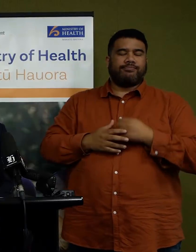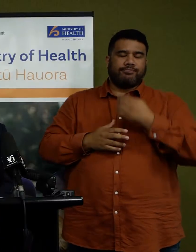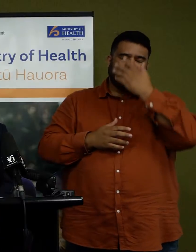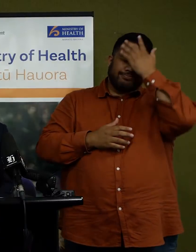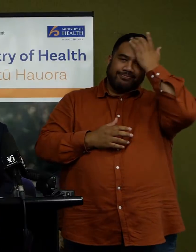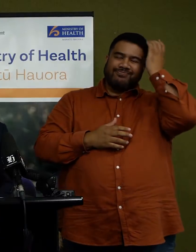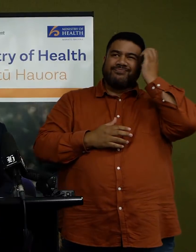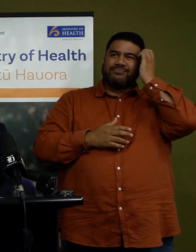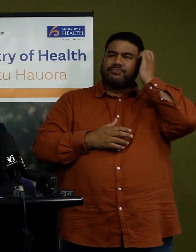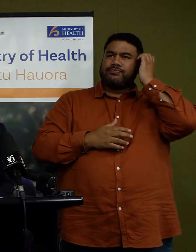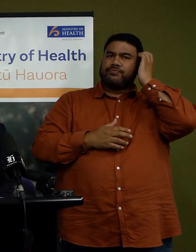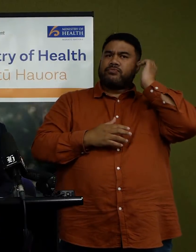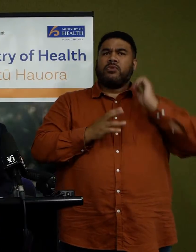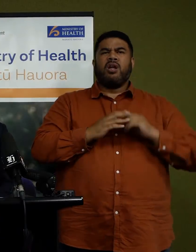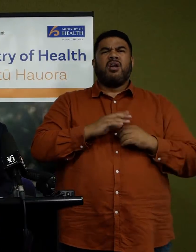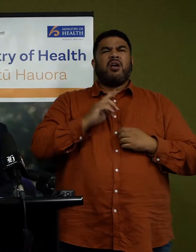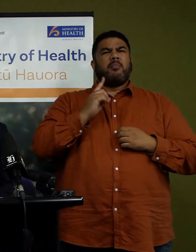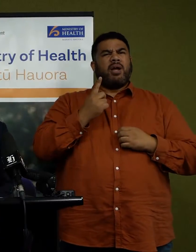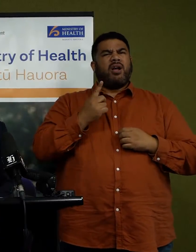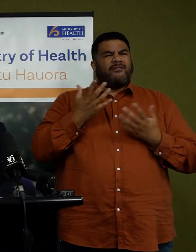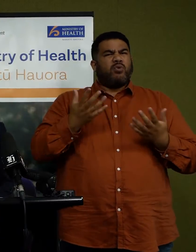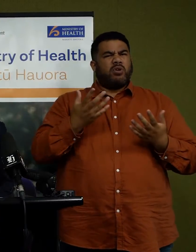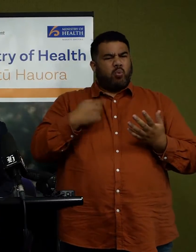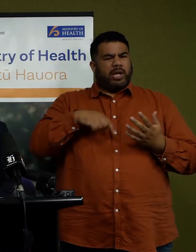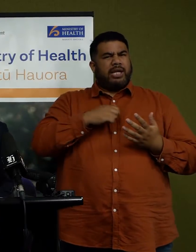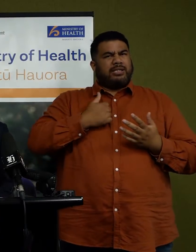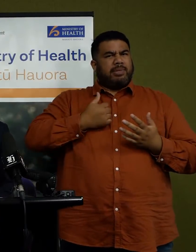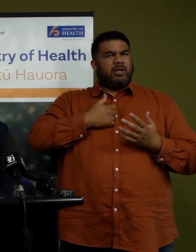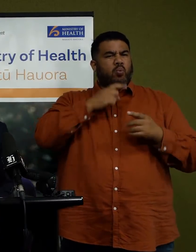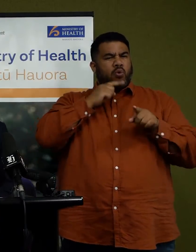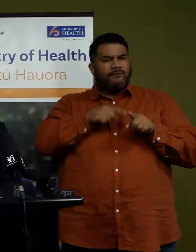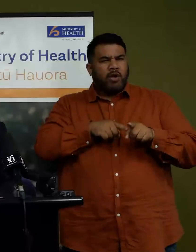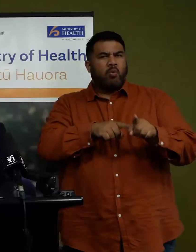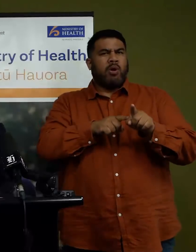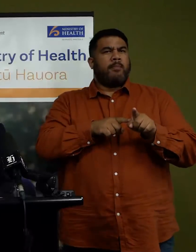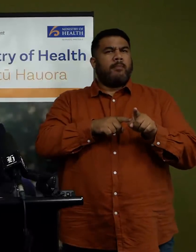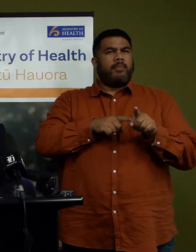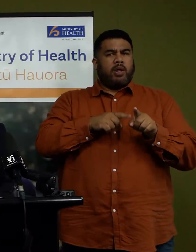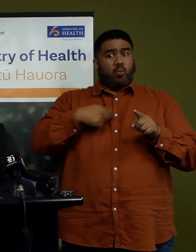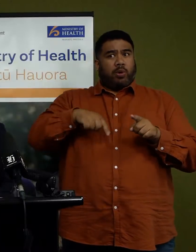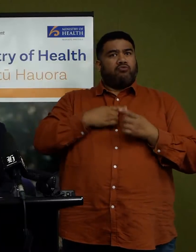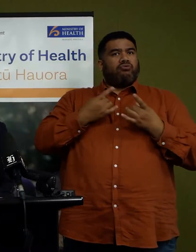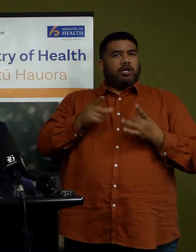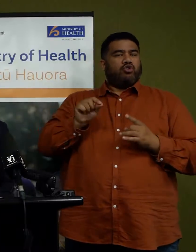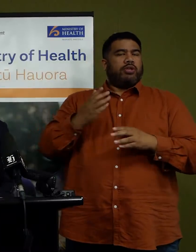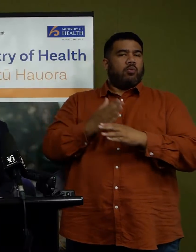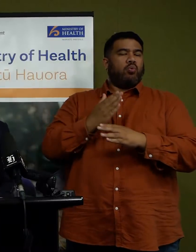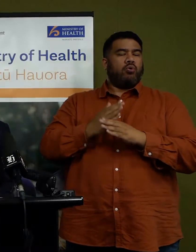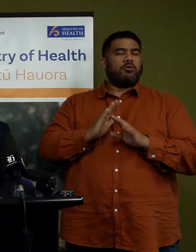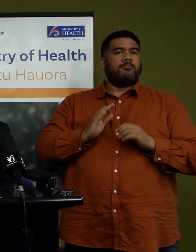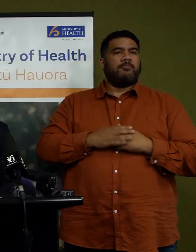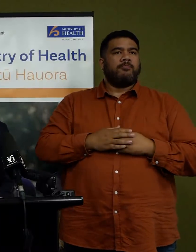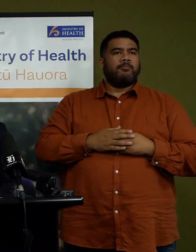of contact tracing we would expect to do and are geared up to do and is well underway now. day-to-day movements,